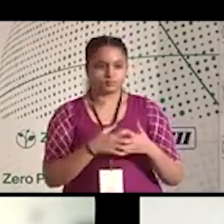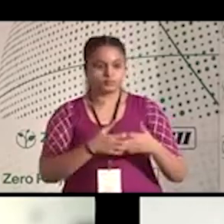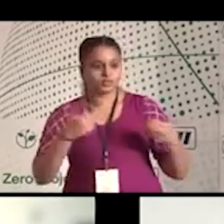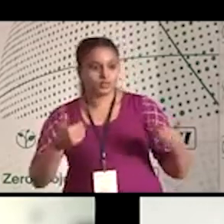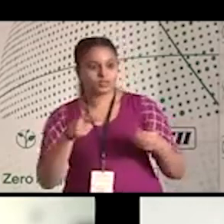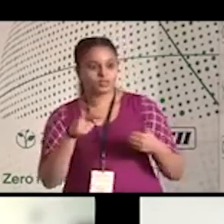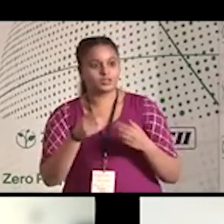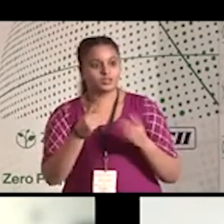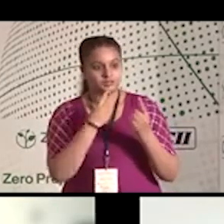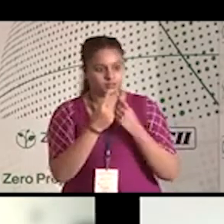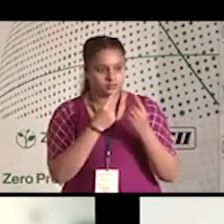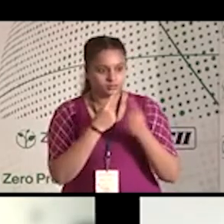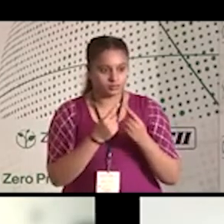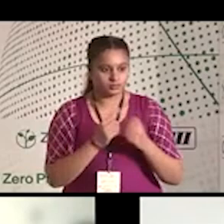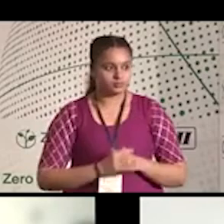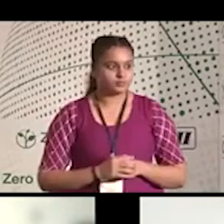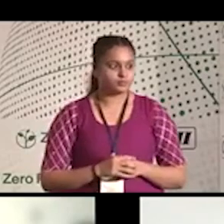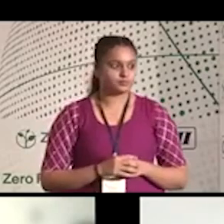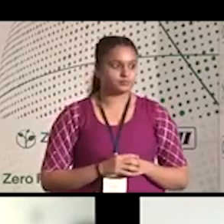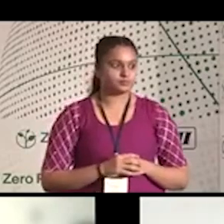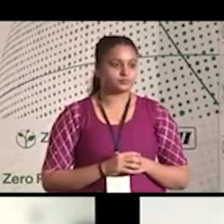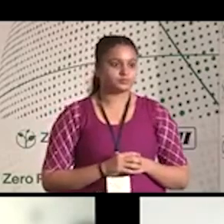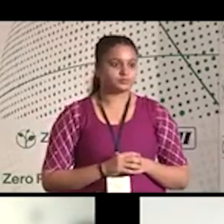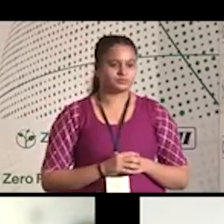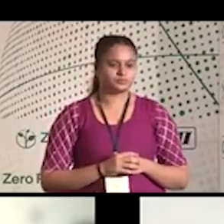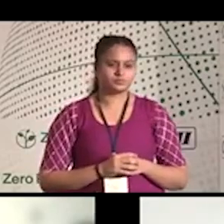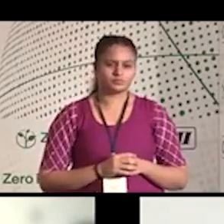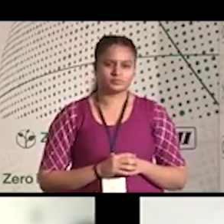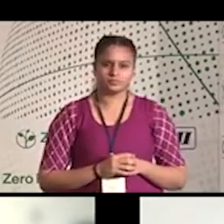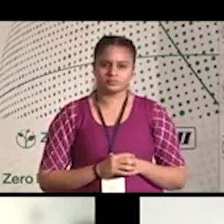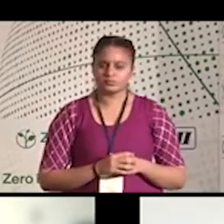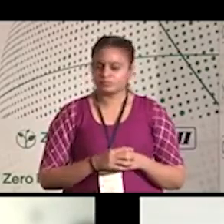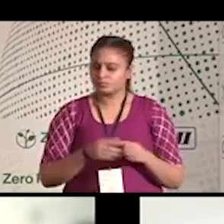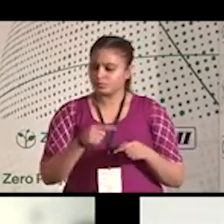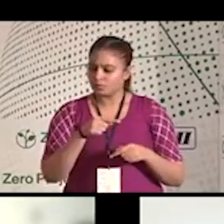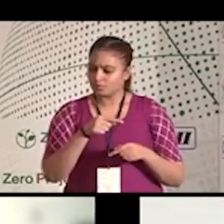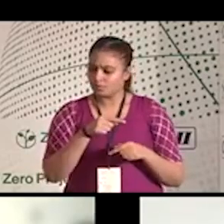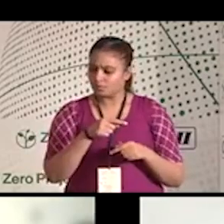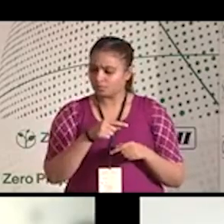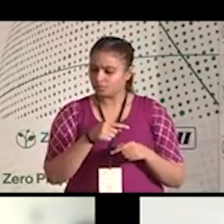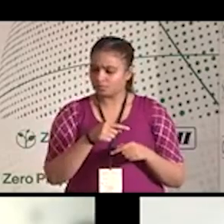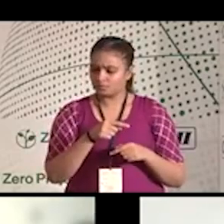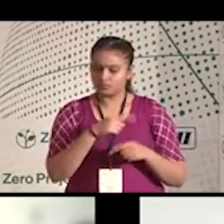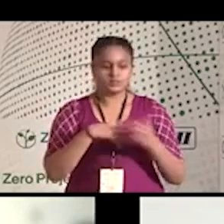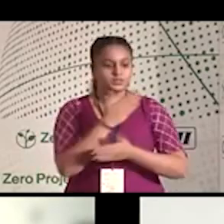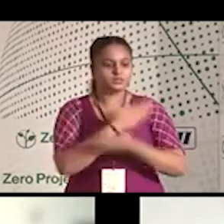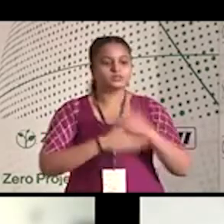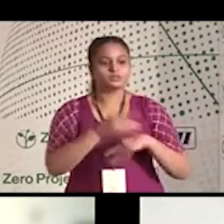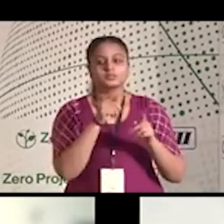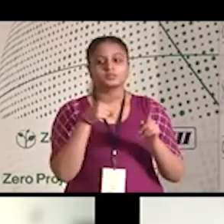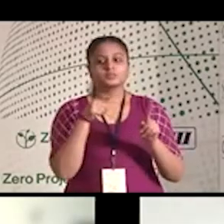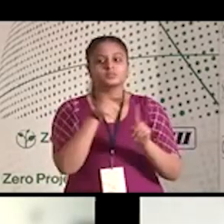from action is when was the last time you hired somebody with a disability? And tell me a little bit about that,